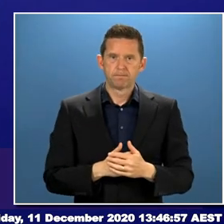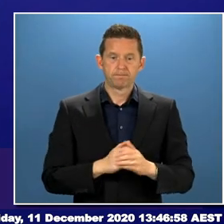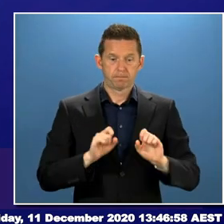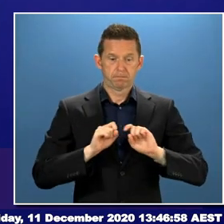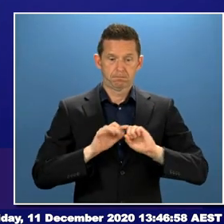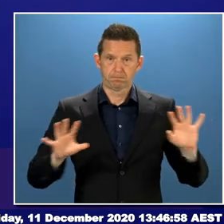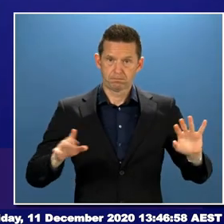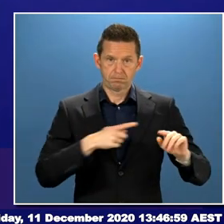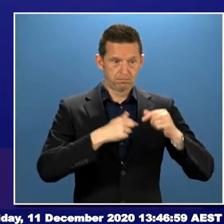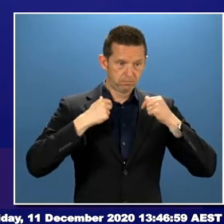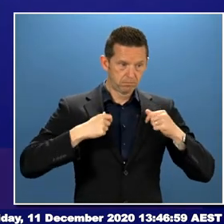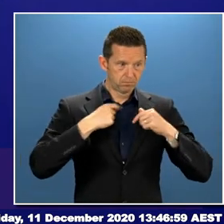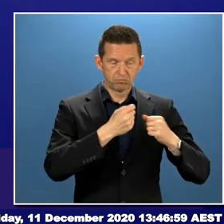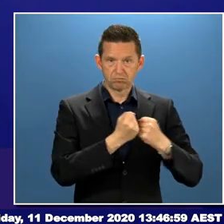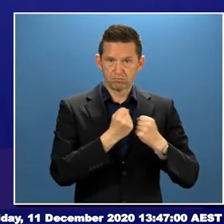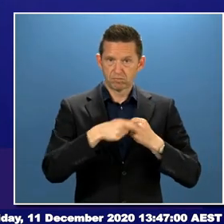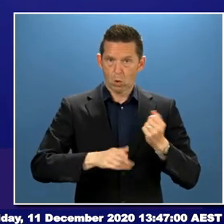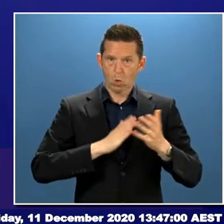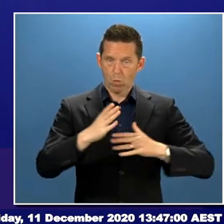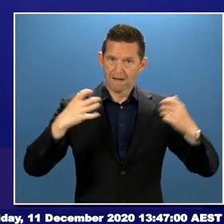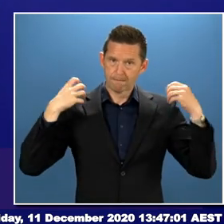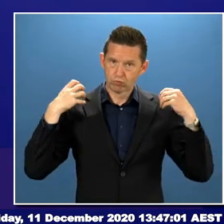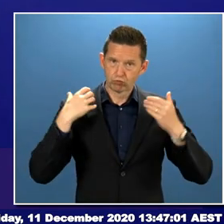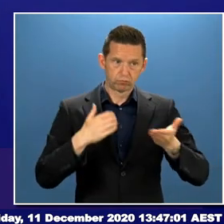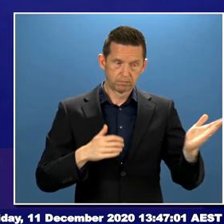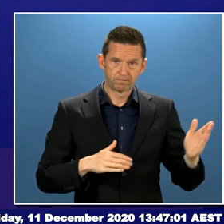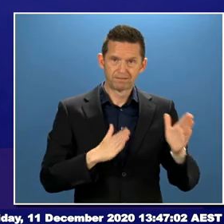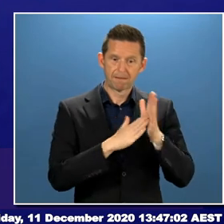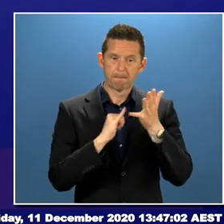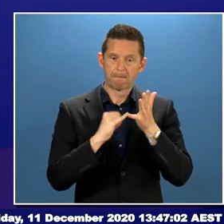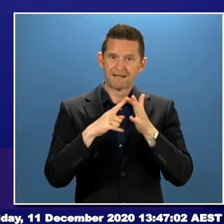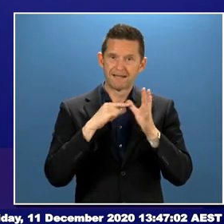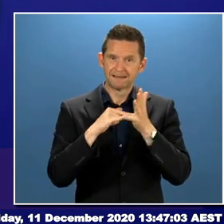commission who have conducted this hearing, Ms Eastman, Ms Zerner